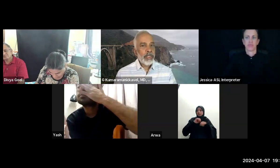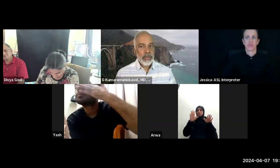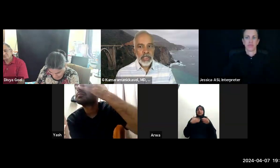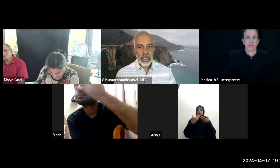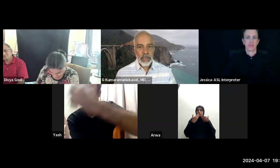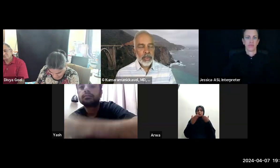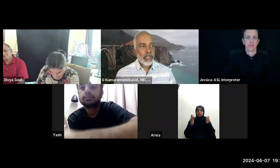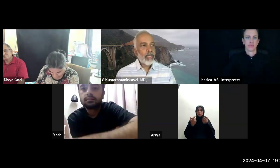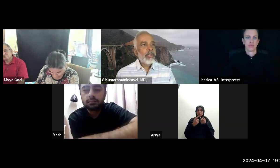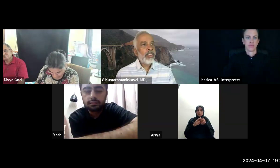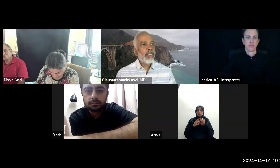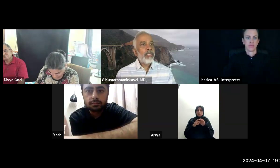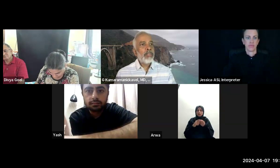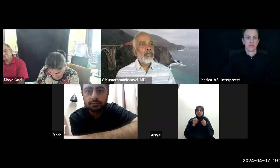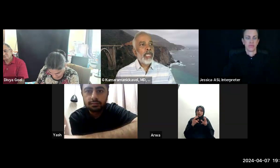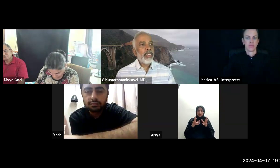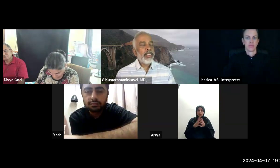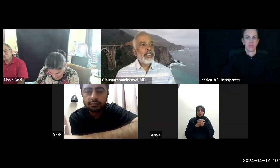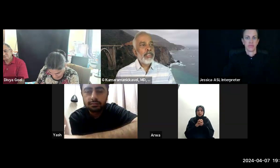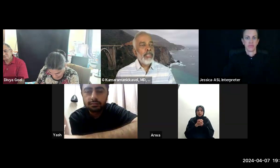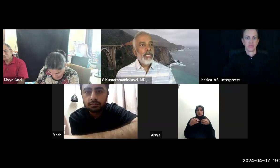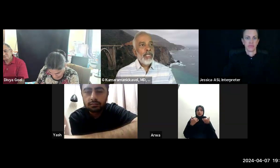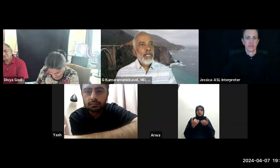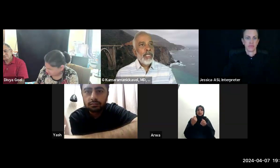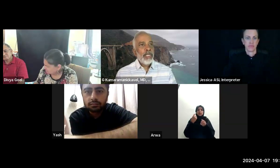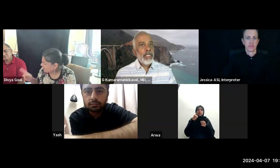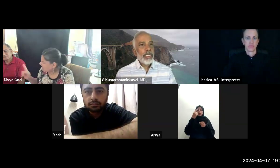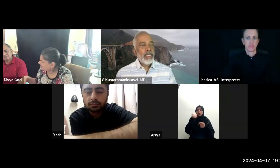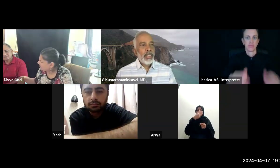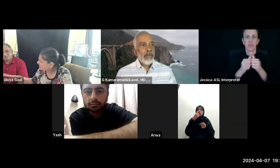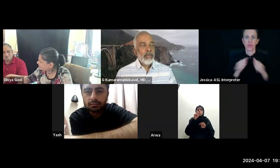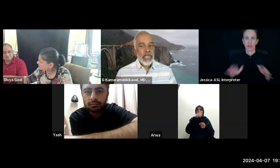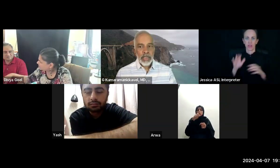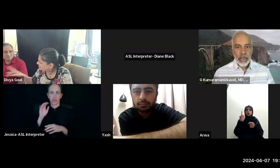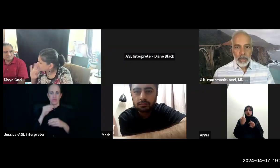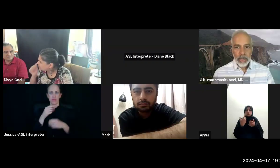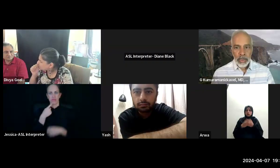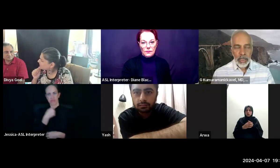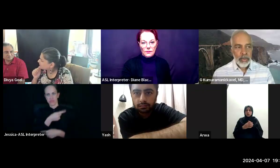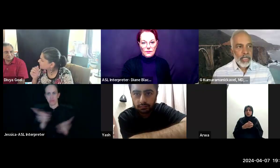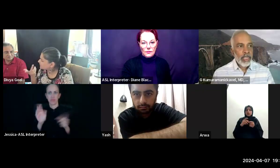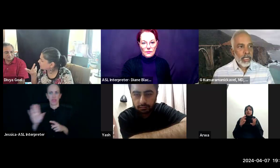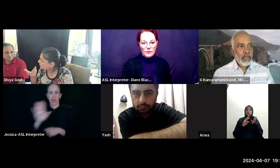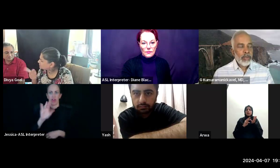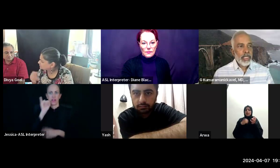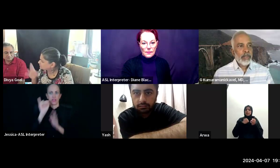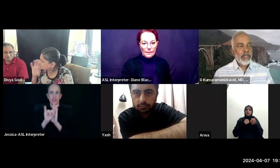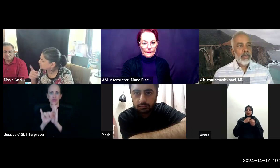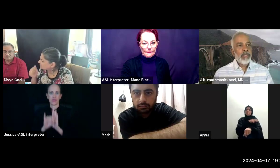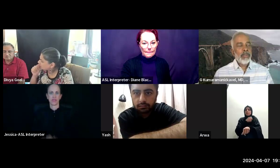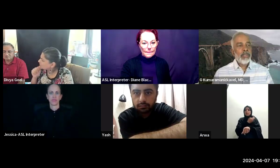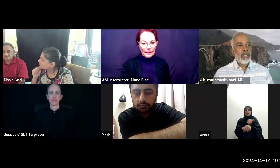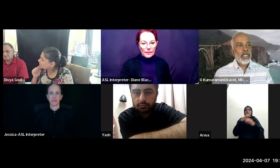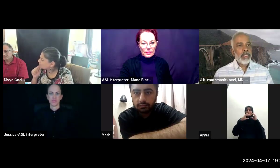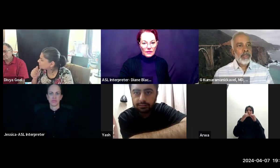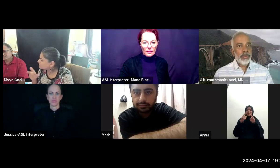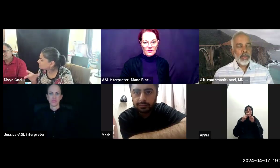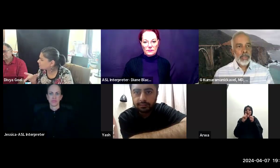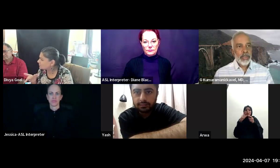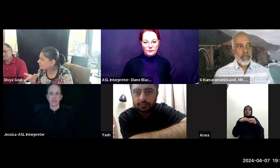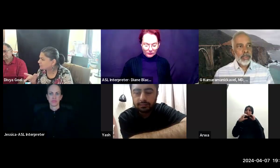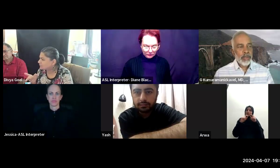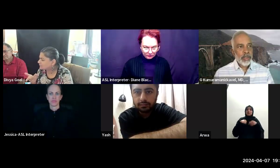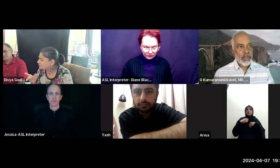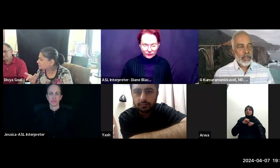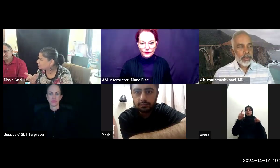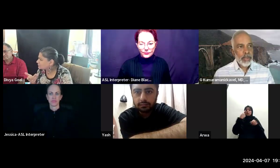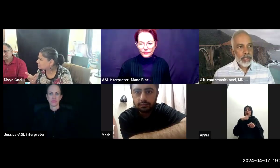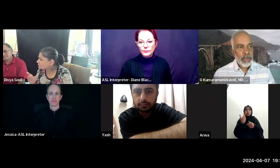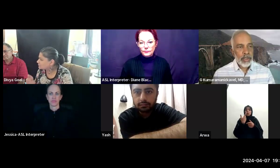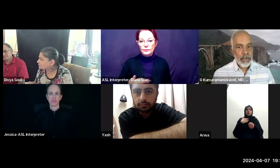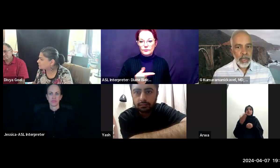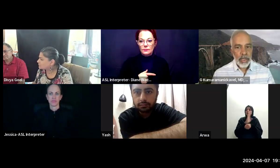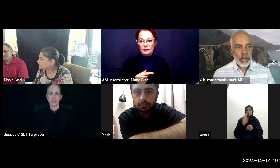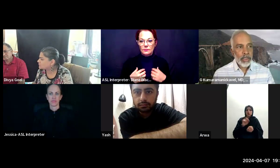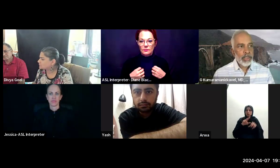privacy okay or identity in our medical talks. But I can't do that when I'm talking to sort of an Usher